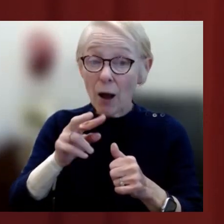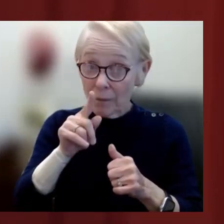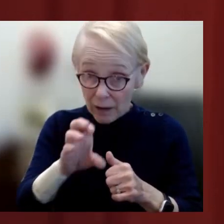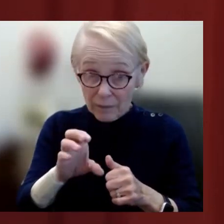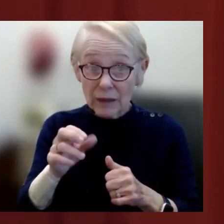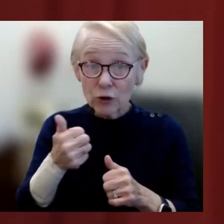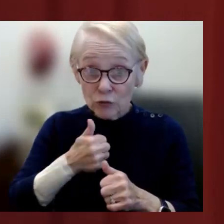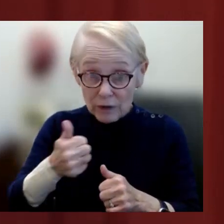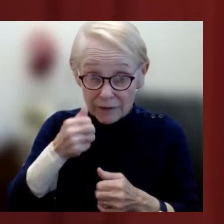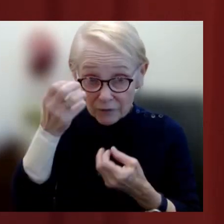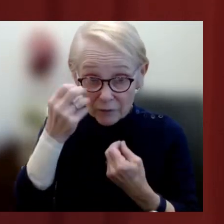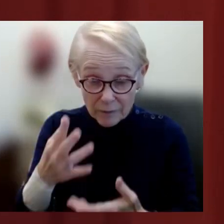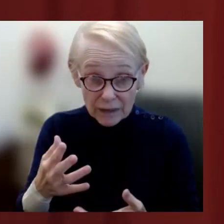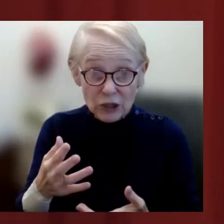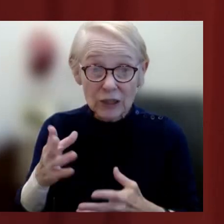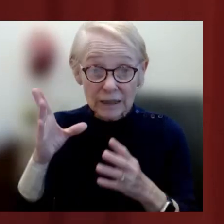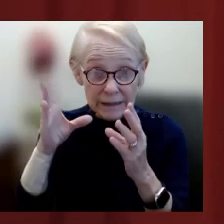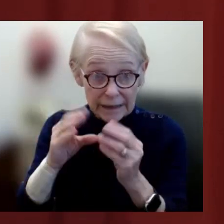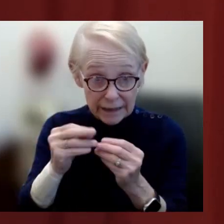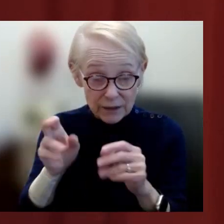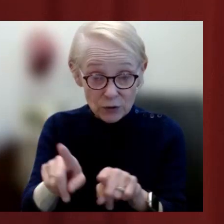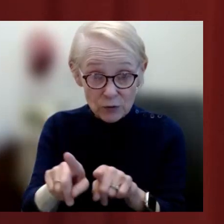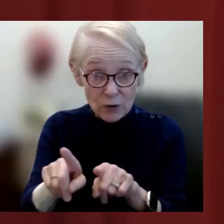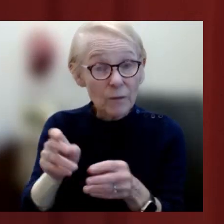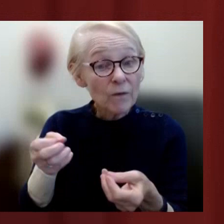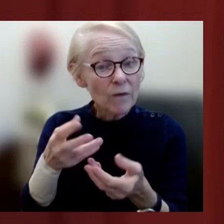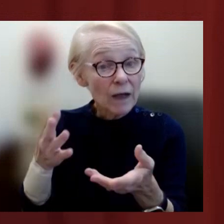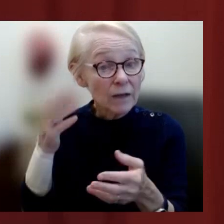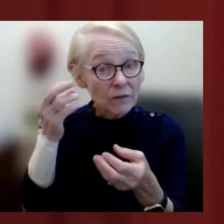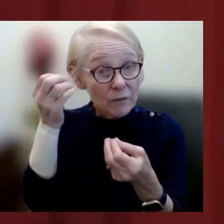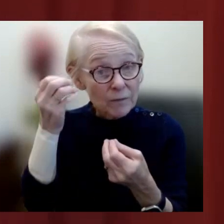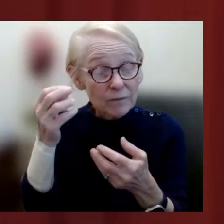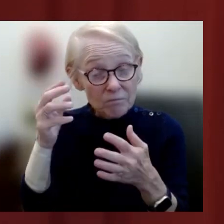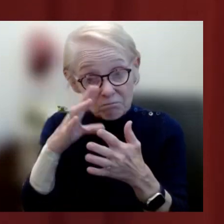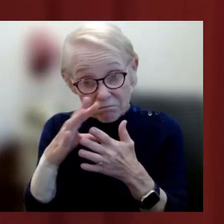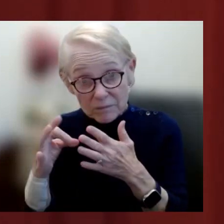session which is going to provide information on the different Transportation options available to